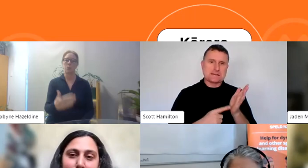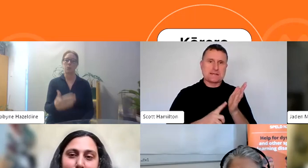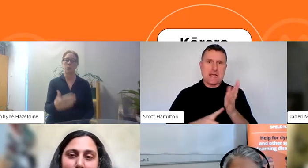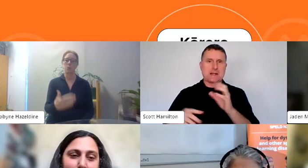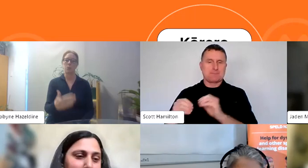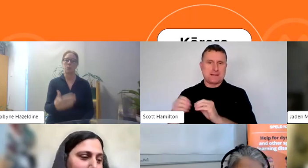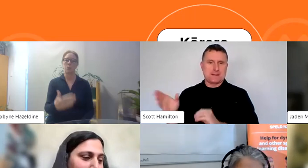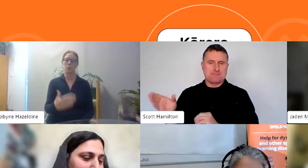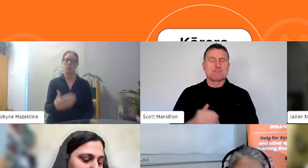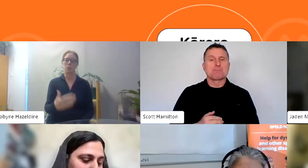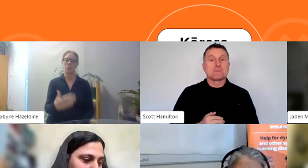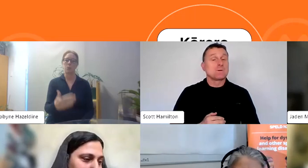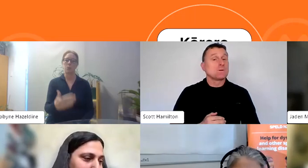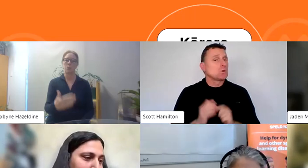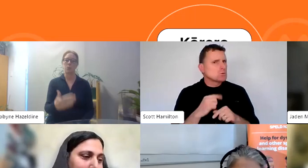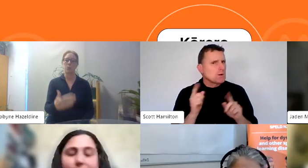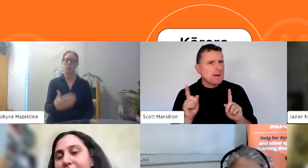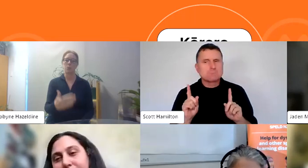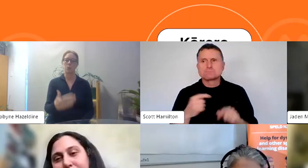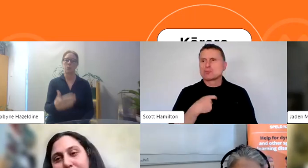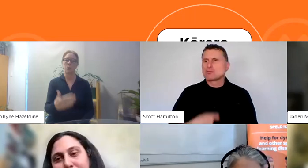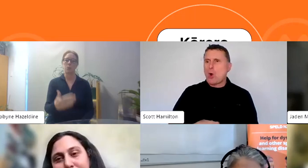be discussing the topic of what is the role of the education sector